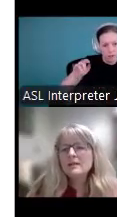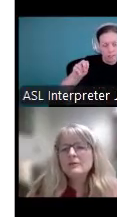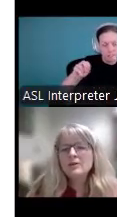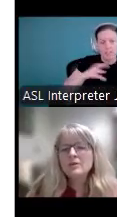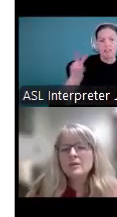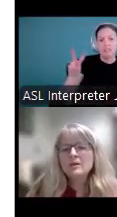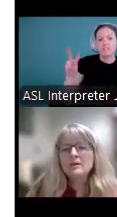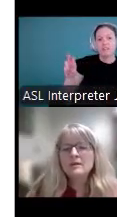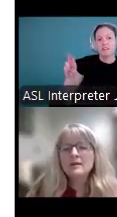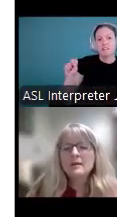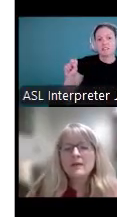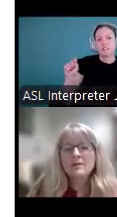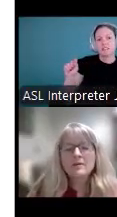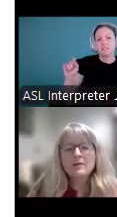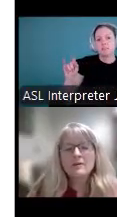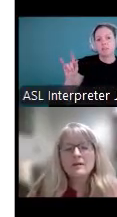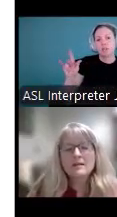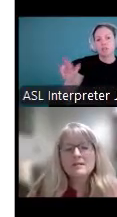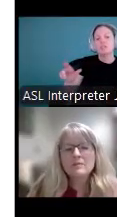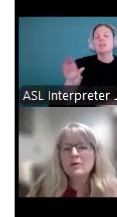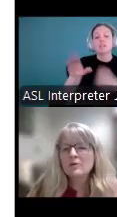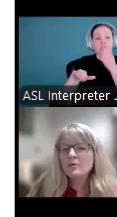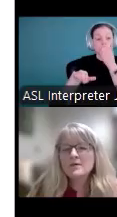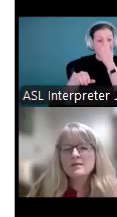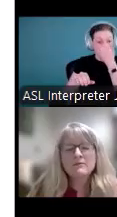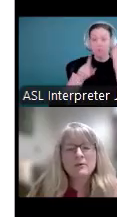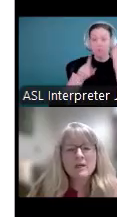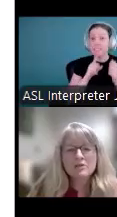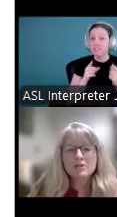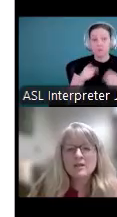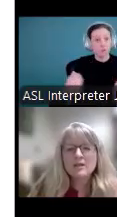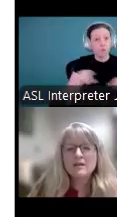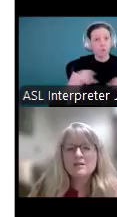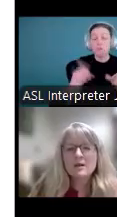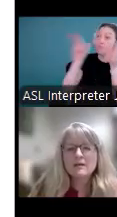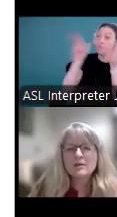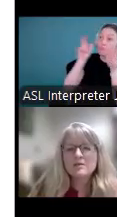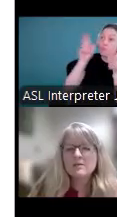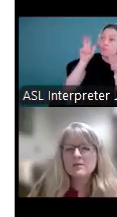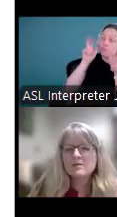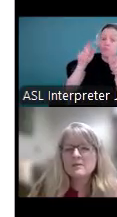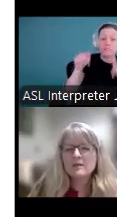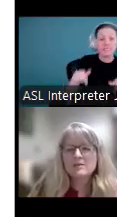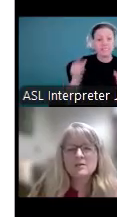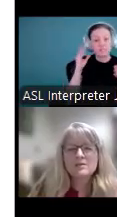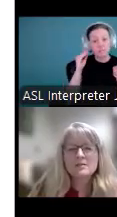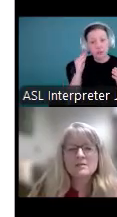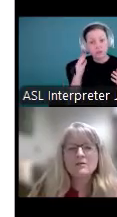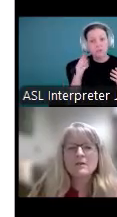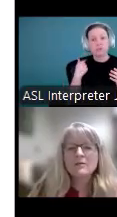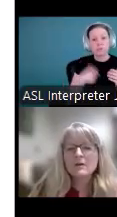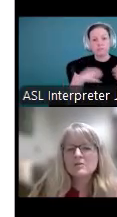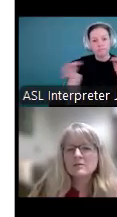really for you to gather as we go through all this information and talk about some of those milestones is I really want you